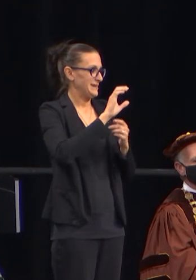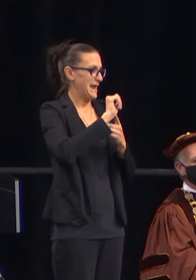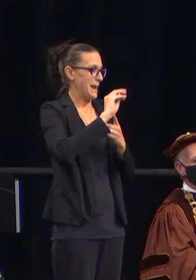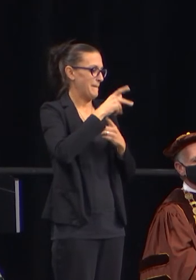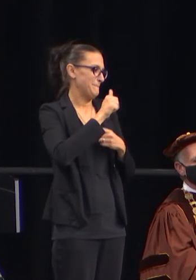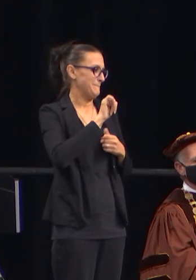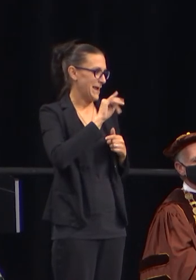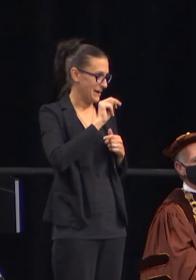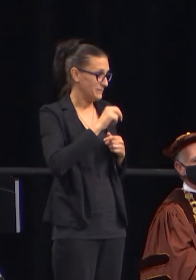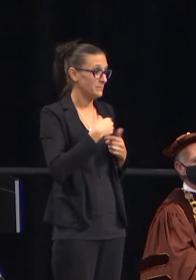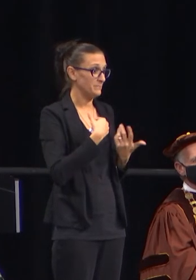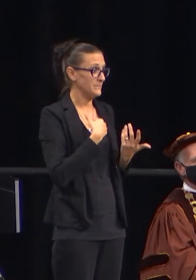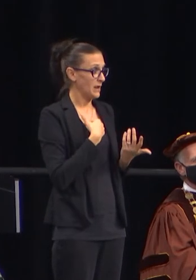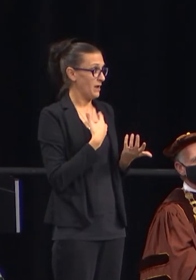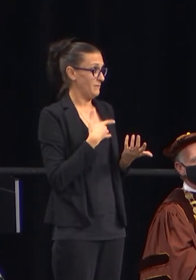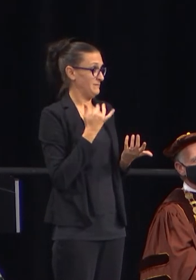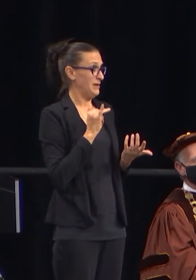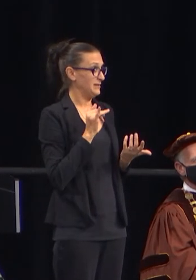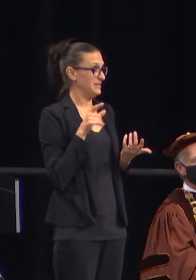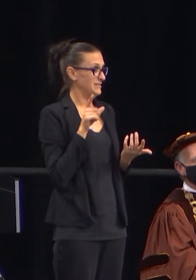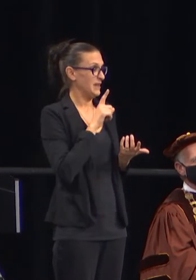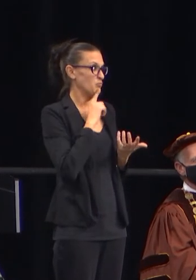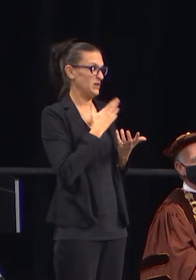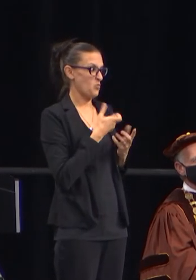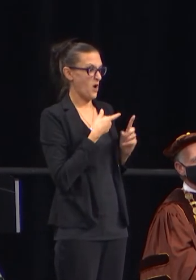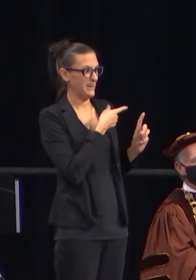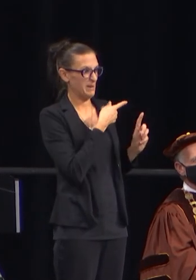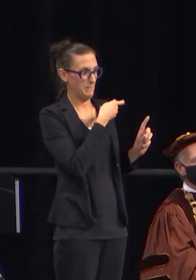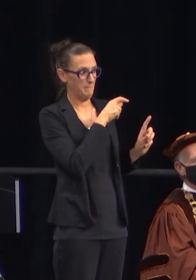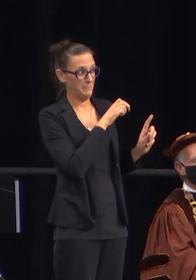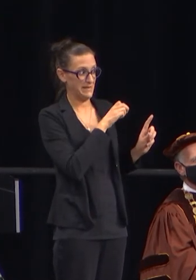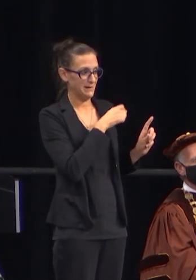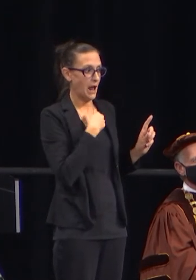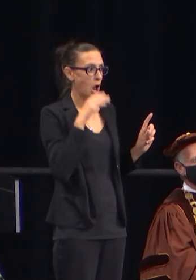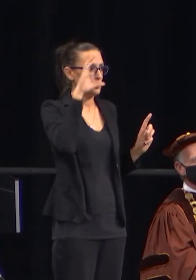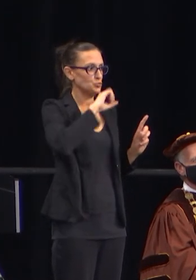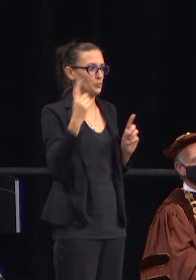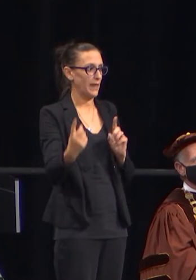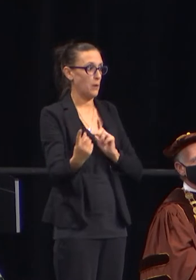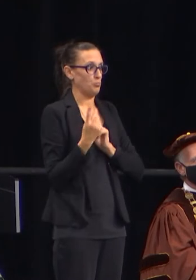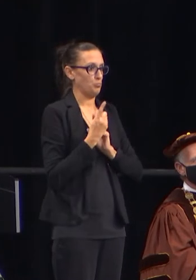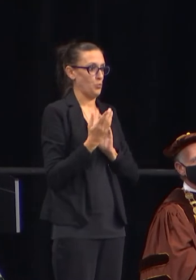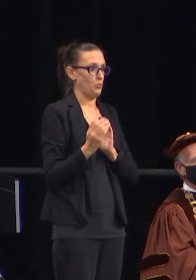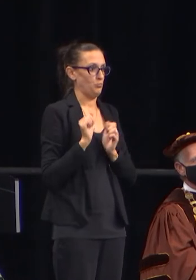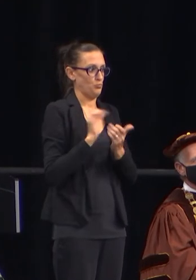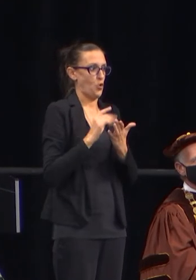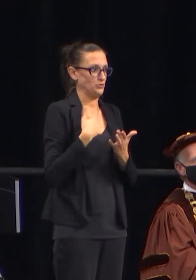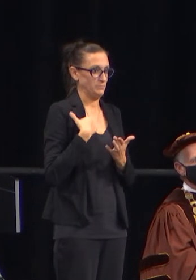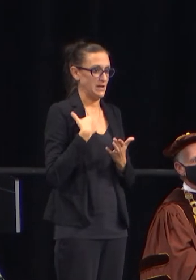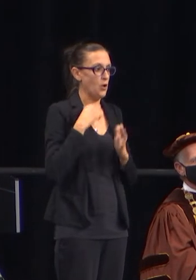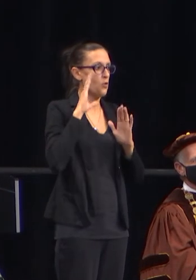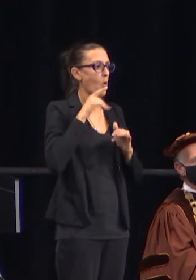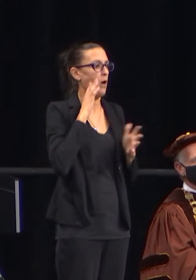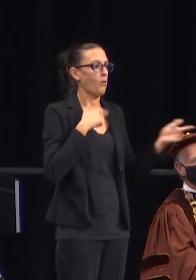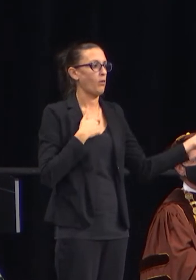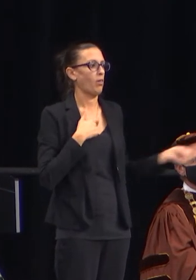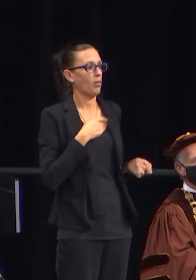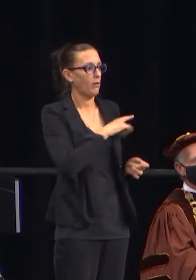I felt like they really wanted Pete. I assumed they approached me knowing he would then be a of the organization